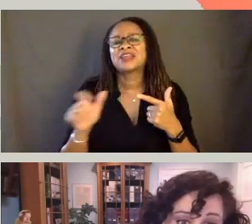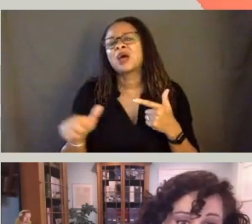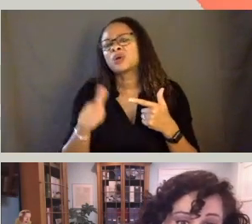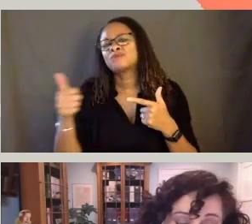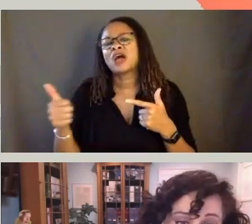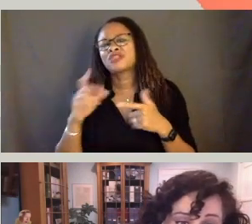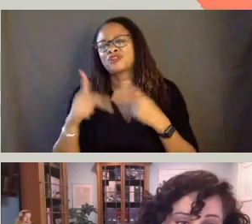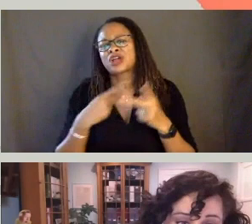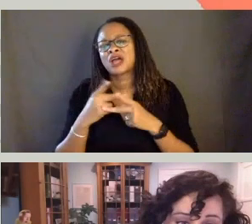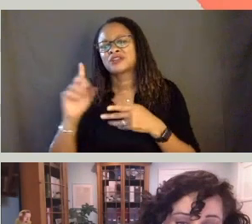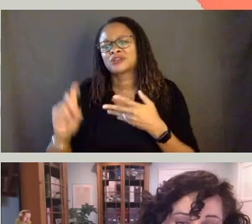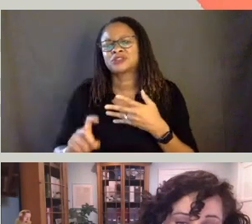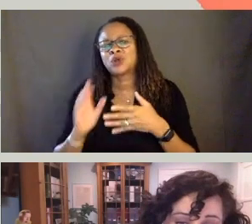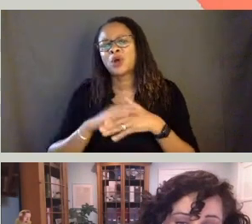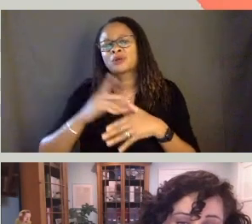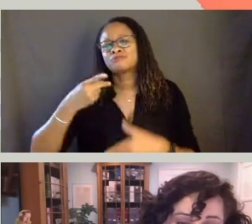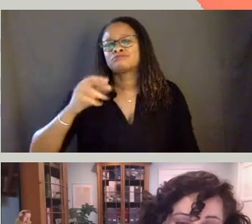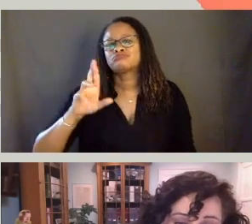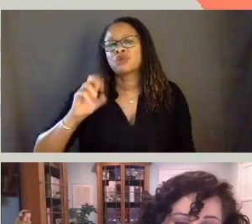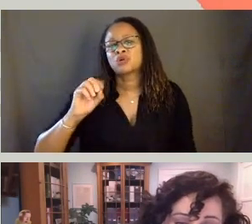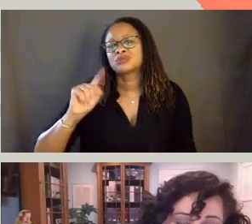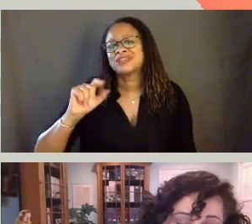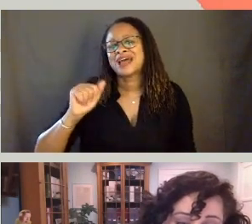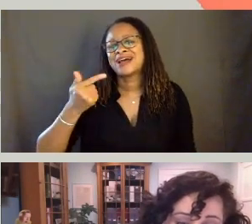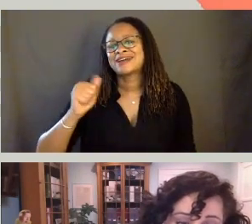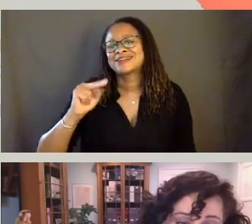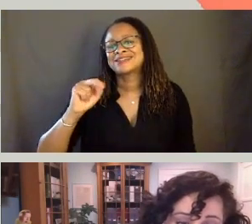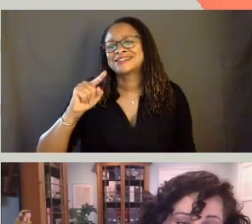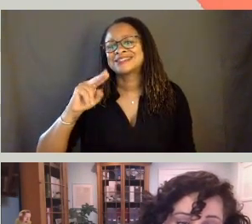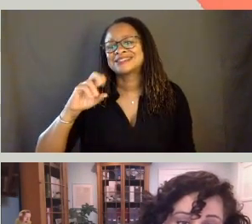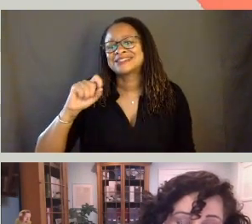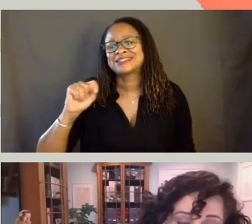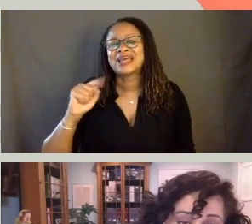on protagonist and really thinking about their role and their voice in this.